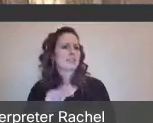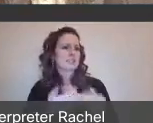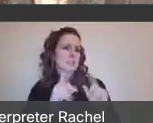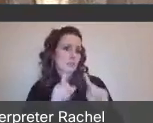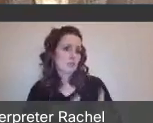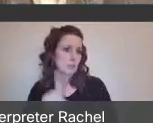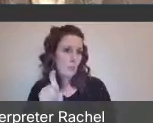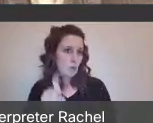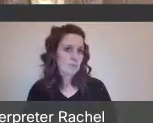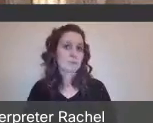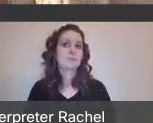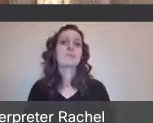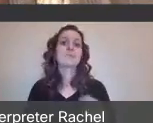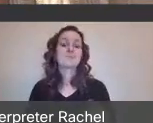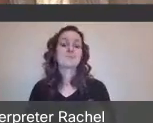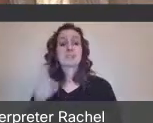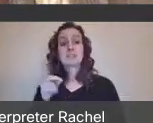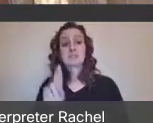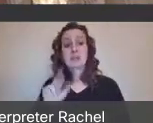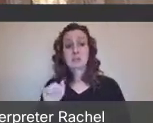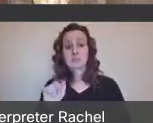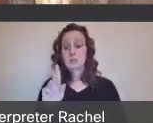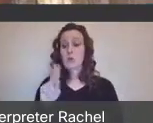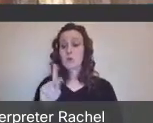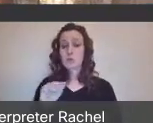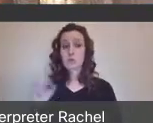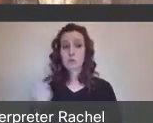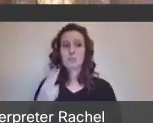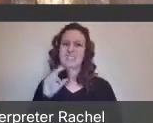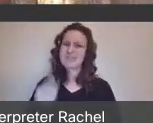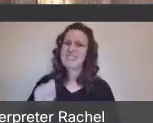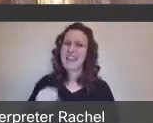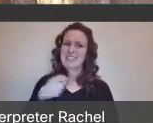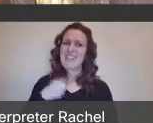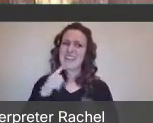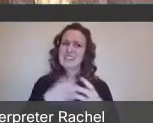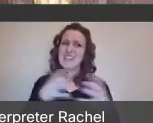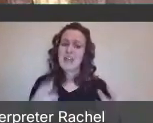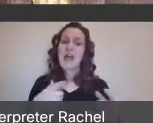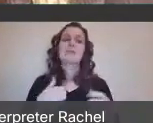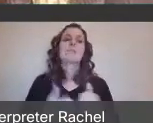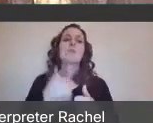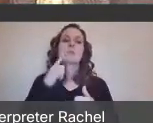[Commissioner Arkoosh] Yeah that is high and most of them were in that last week. I do believe, we can